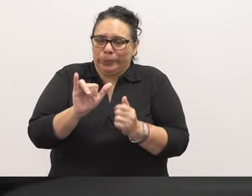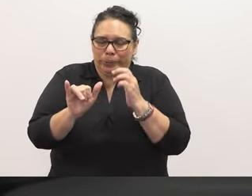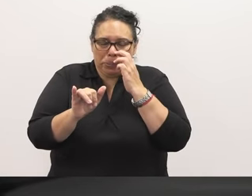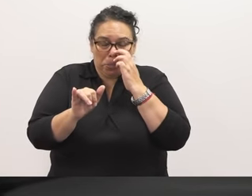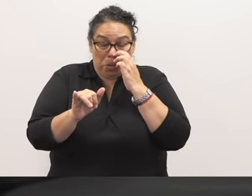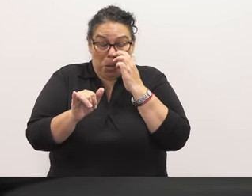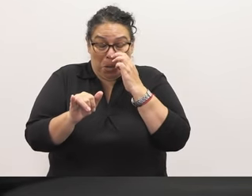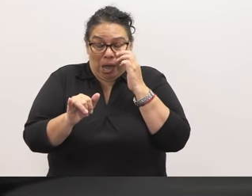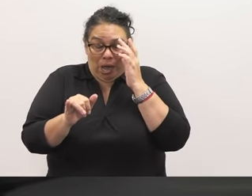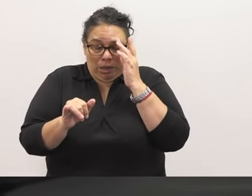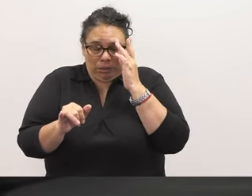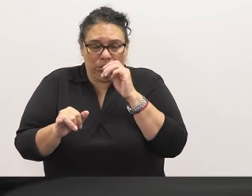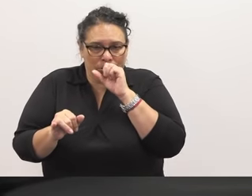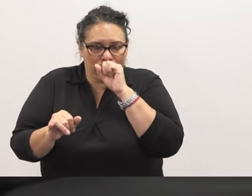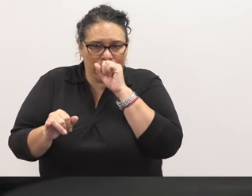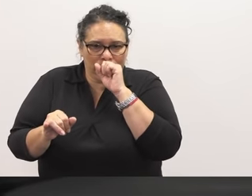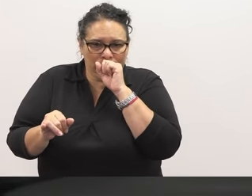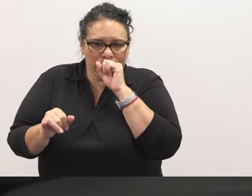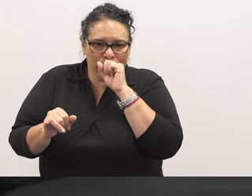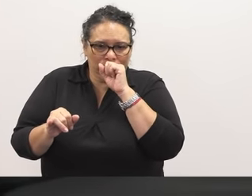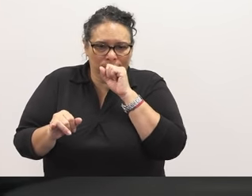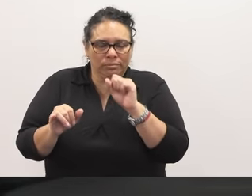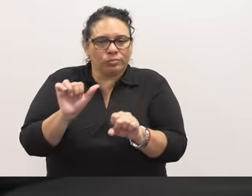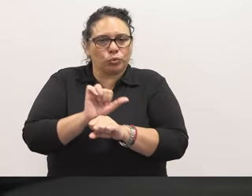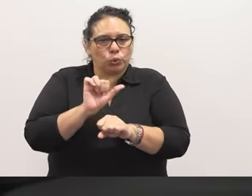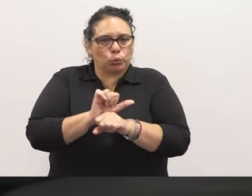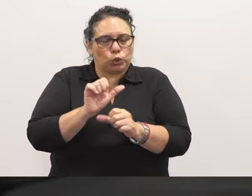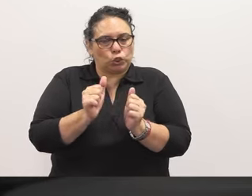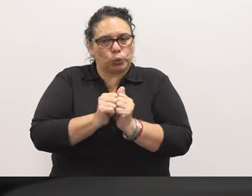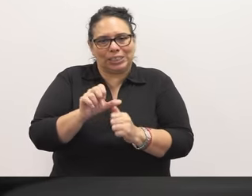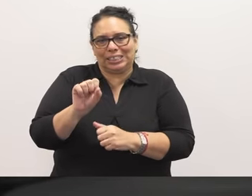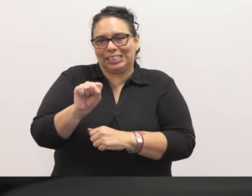And what I would say, having worked with Stanford for the past four years